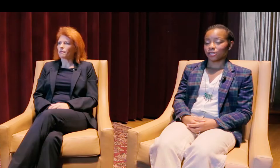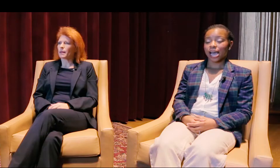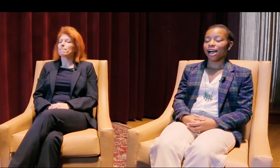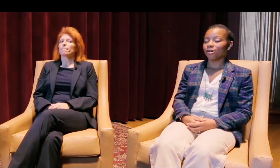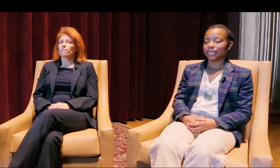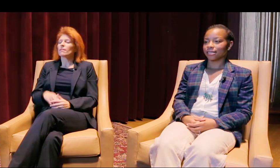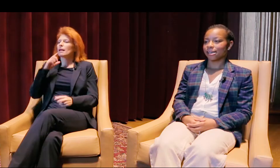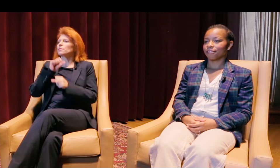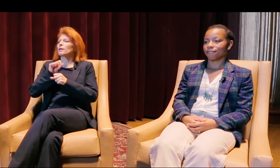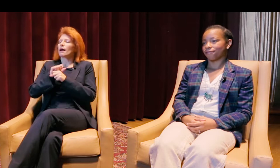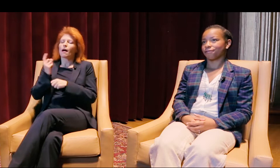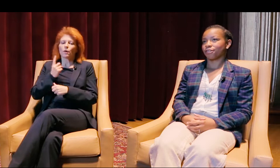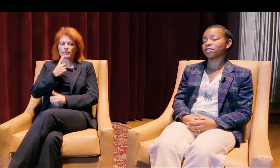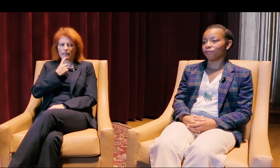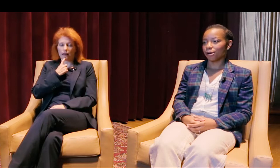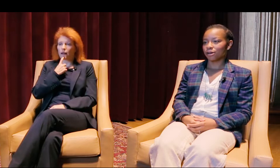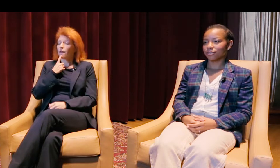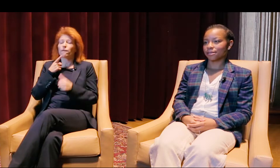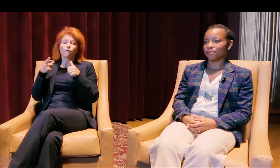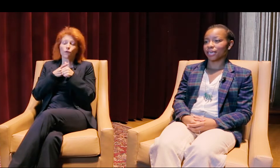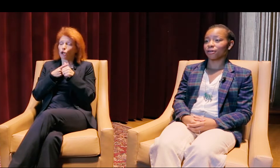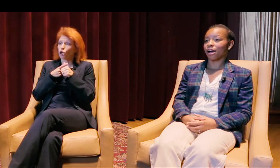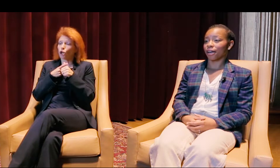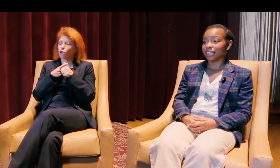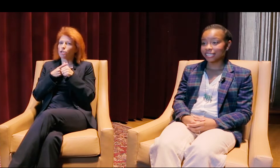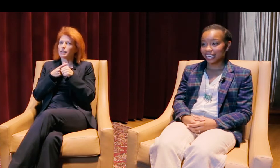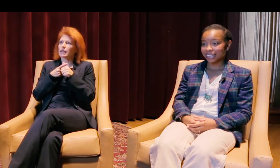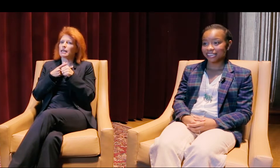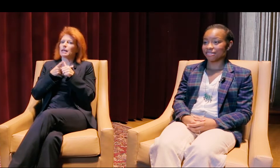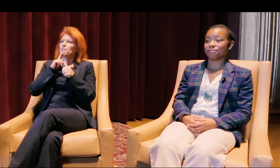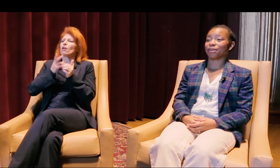Absolutely, I always say, first and foremost, be authentic, be real,